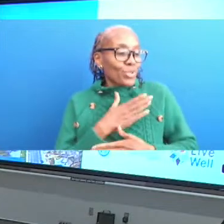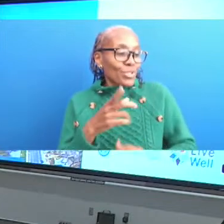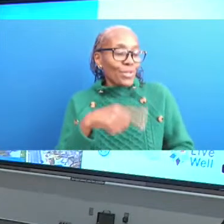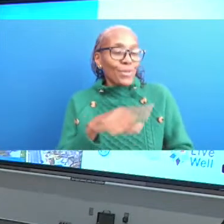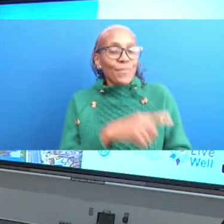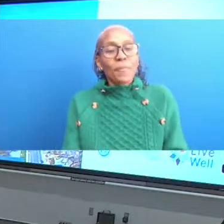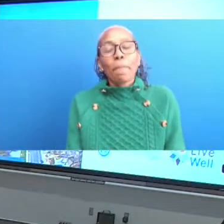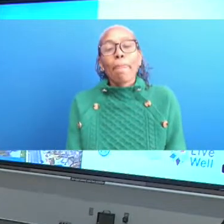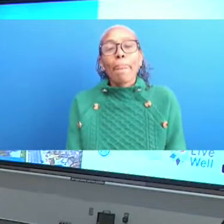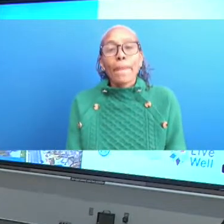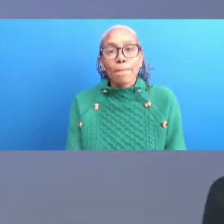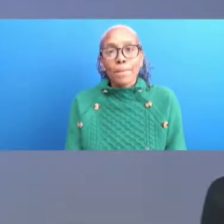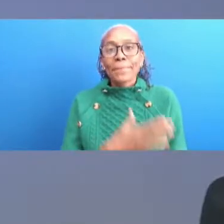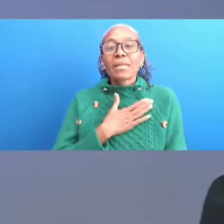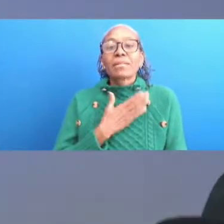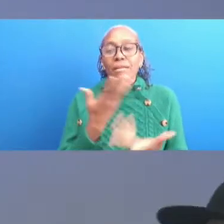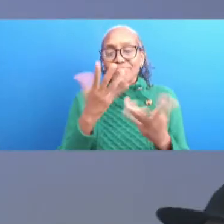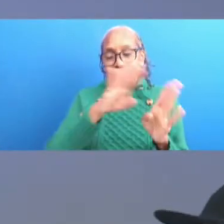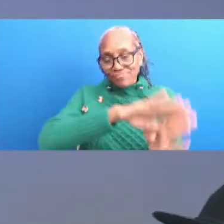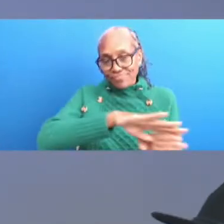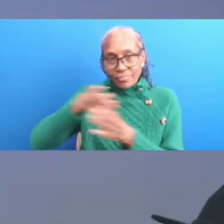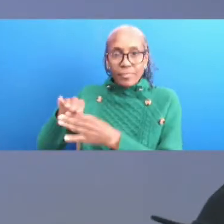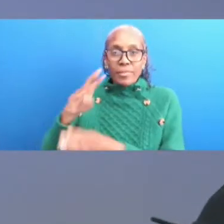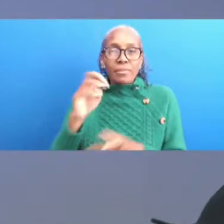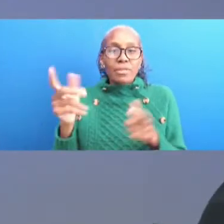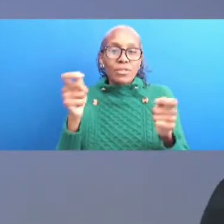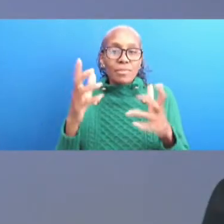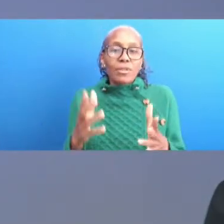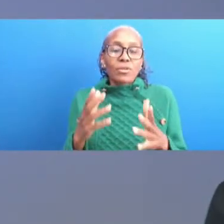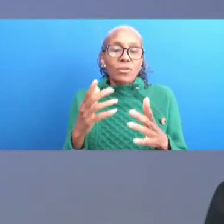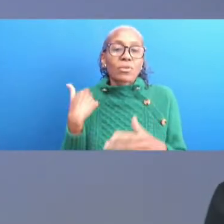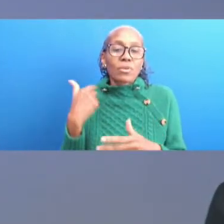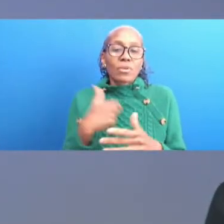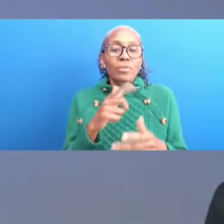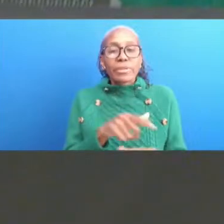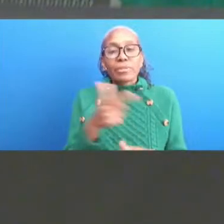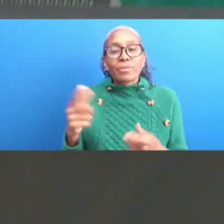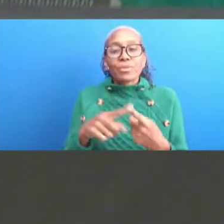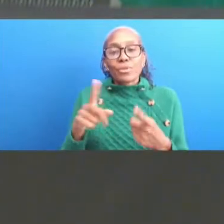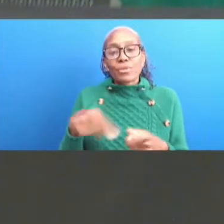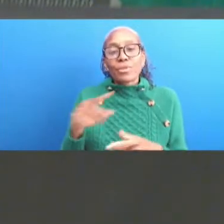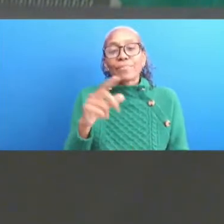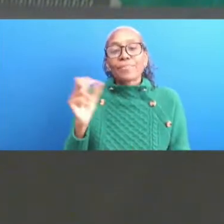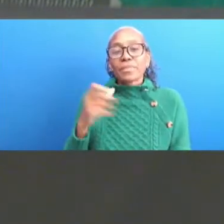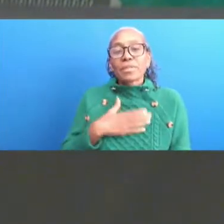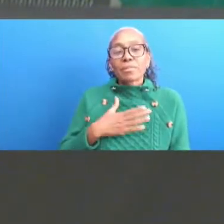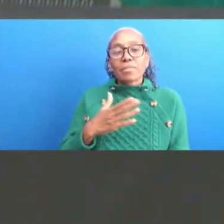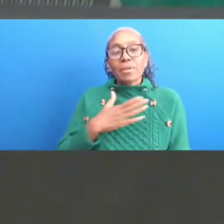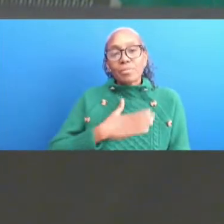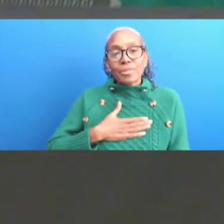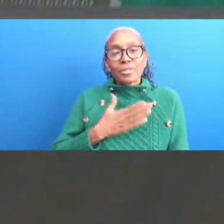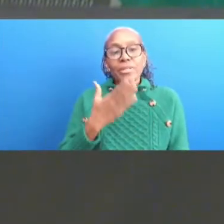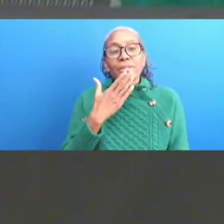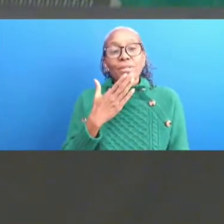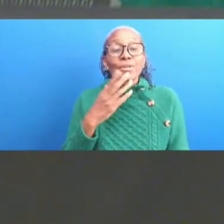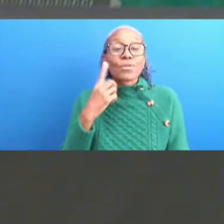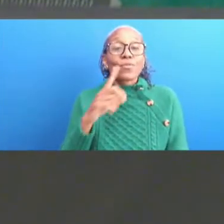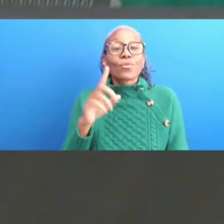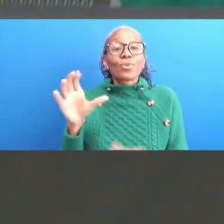OKAY. ALL RIGHT. RIGHT. APPRECIATE YOU. ALL RIGHT. GLAD WE GOT THAT OUT OF THE